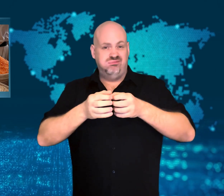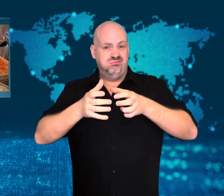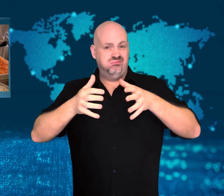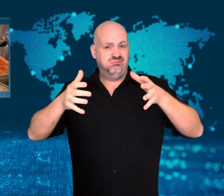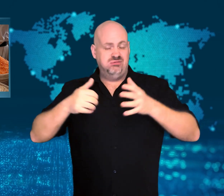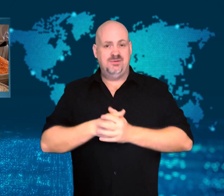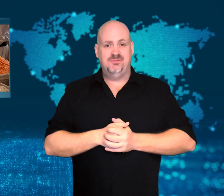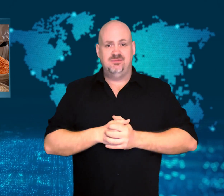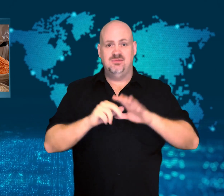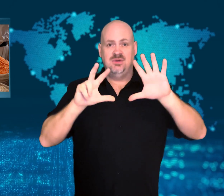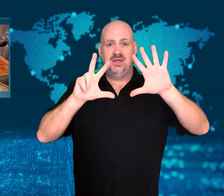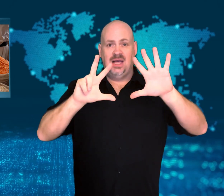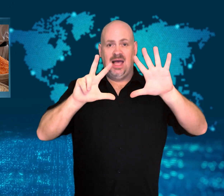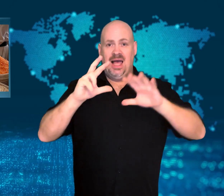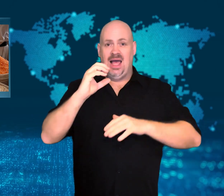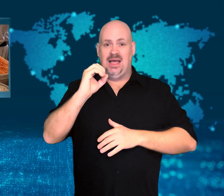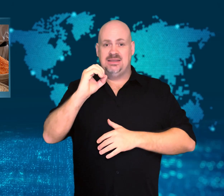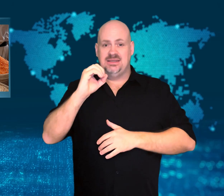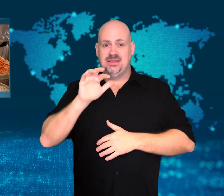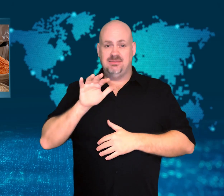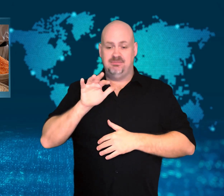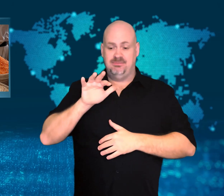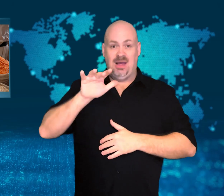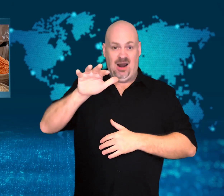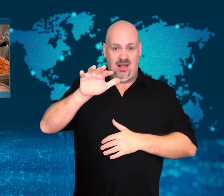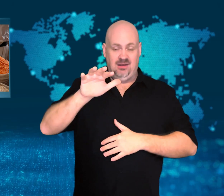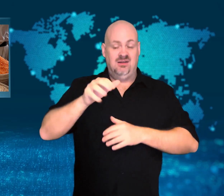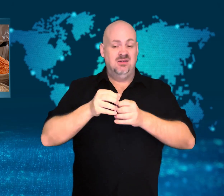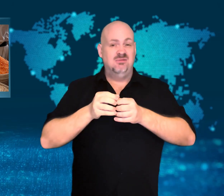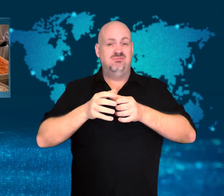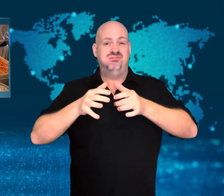stores as they buy items.